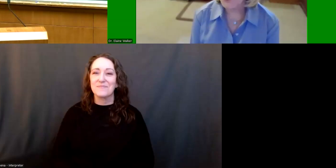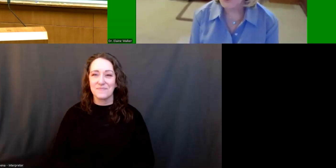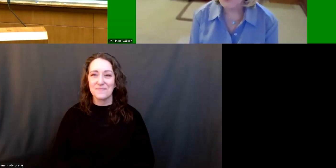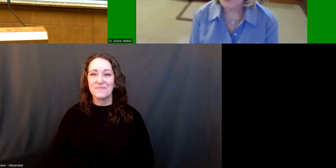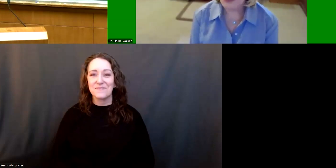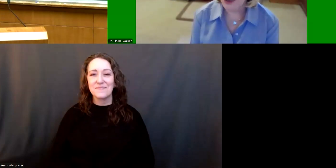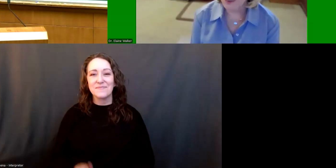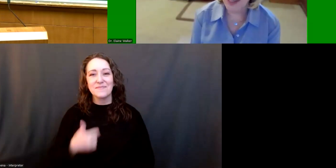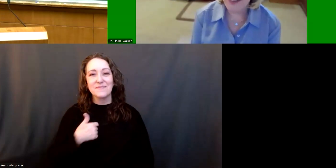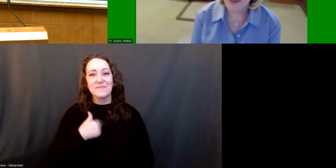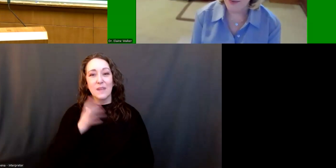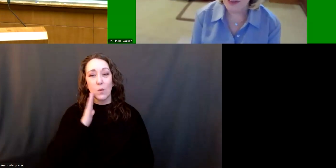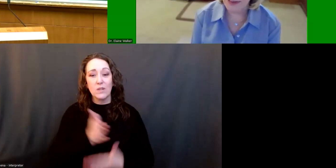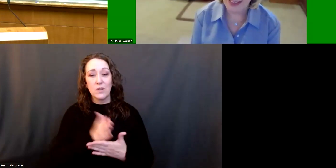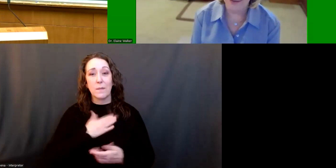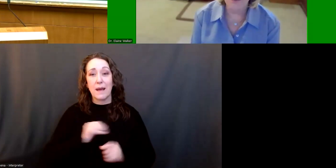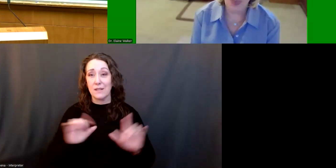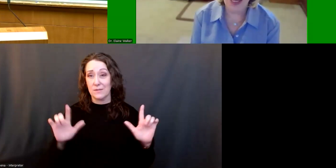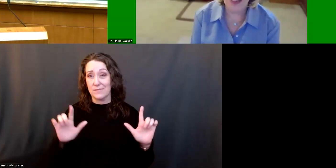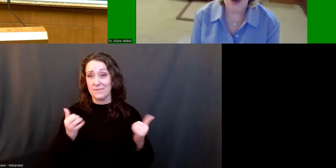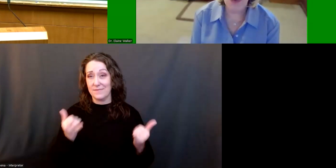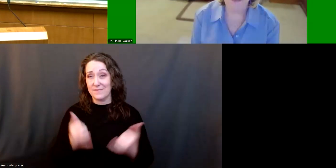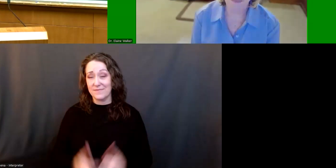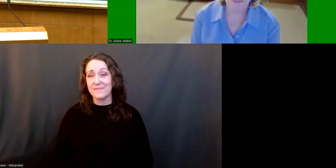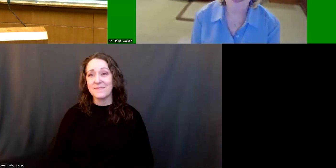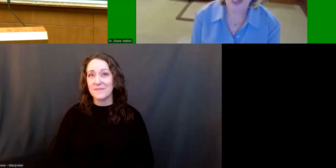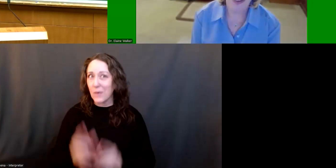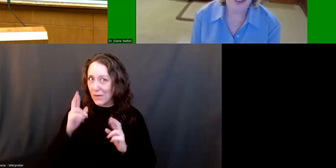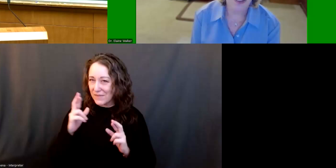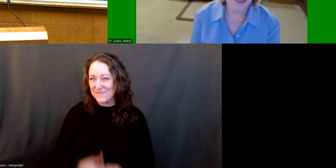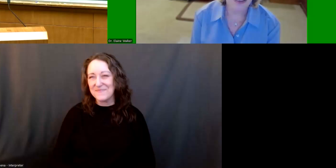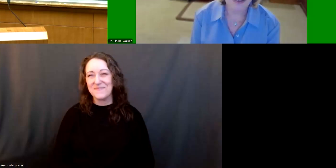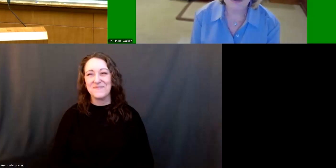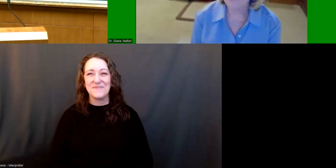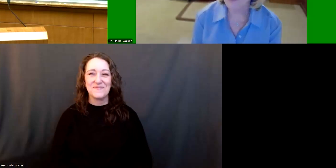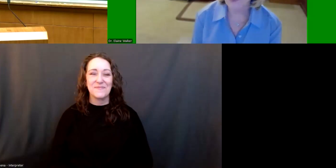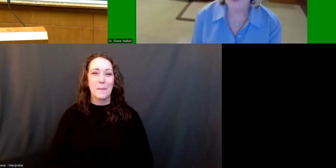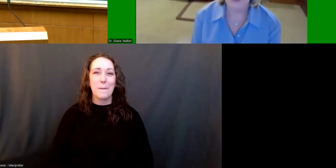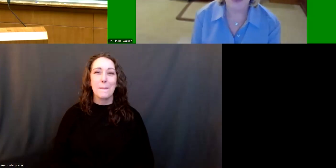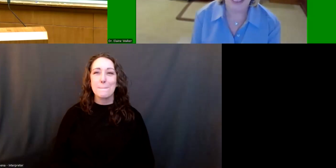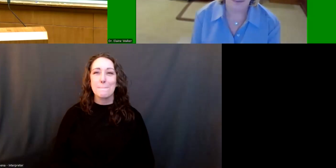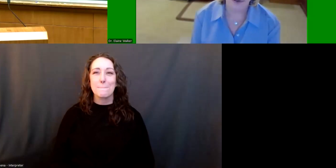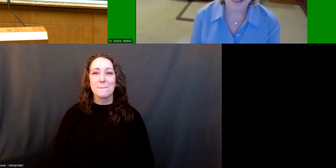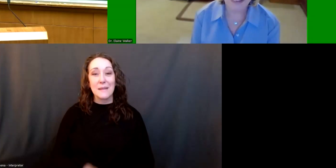going to share my screen now I hope and you should be able to